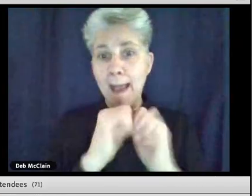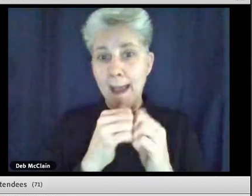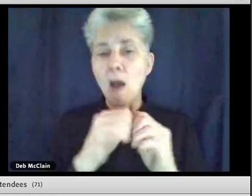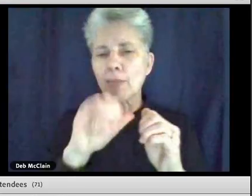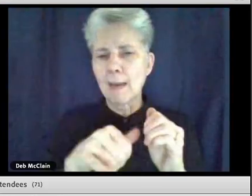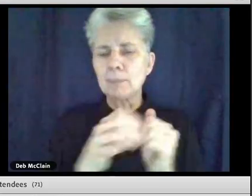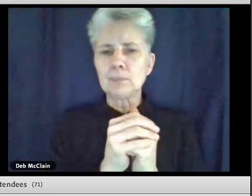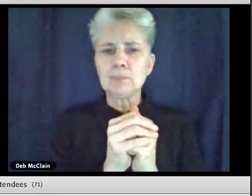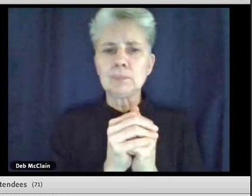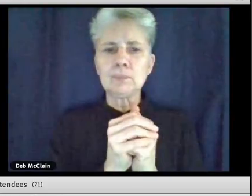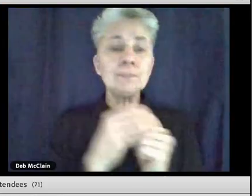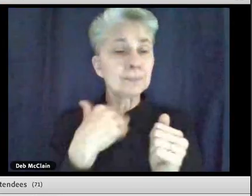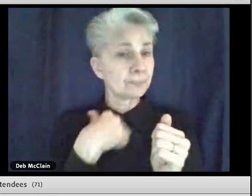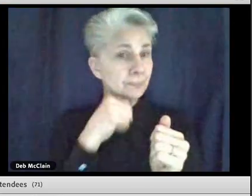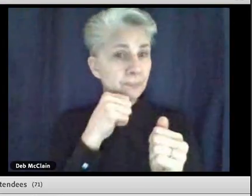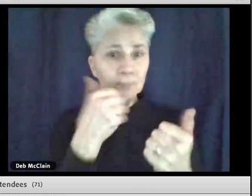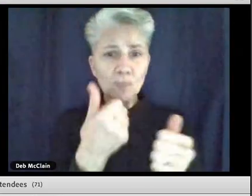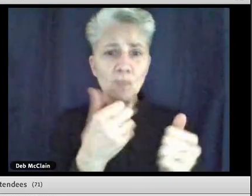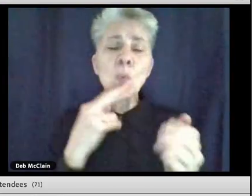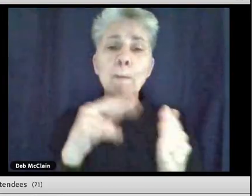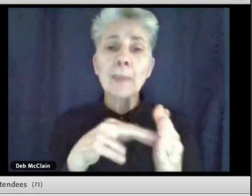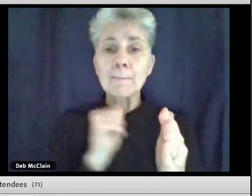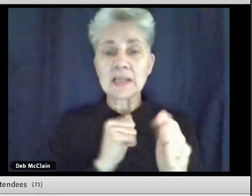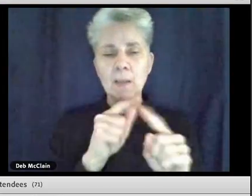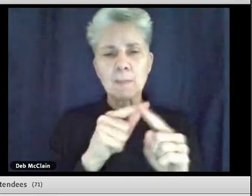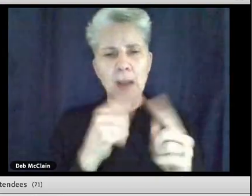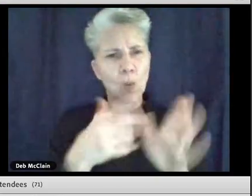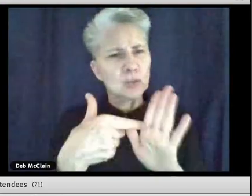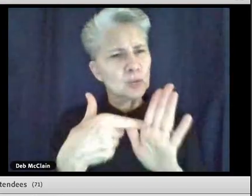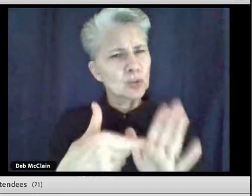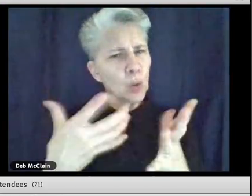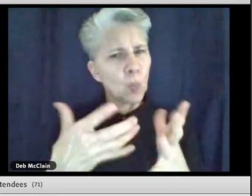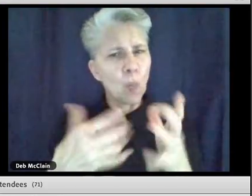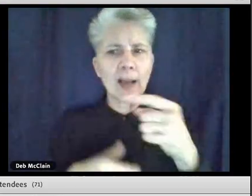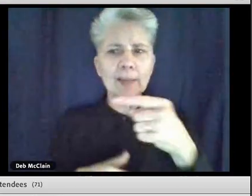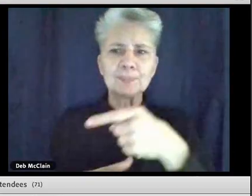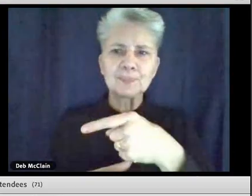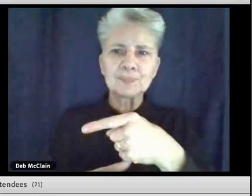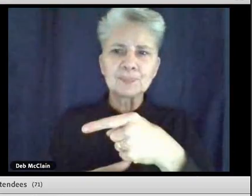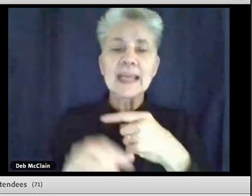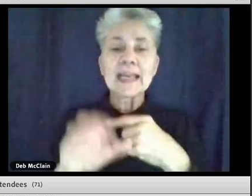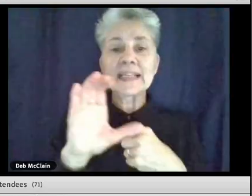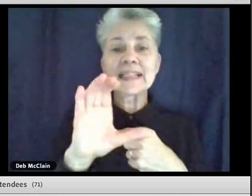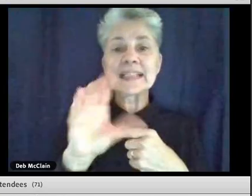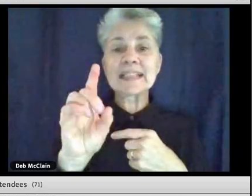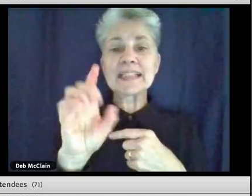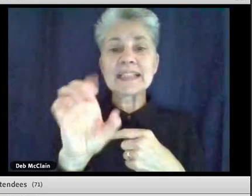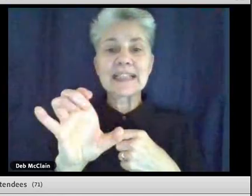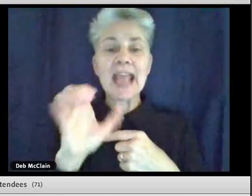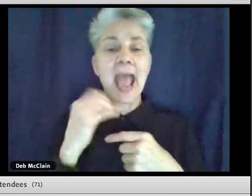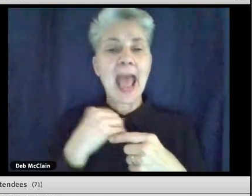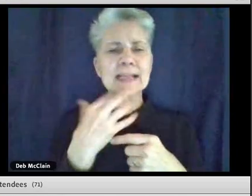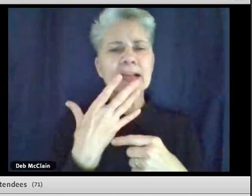and I'm not trying to repeat myself. What I did want to do here was show you that the CDC has some very colorful, easy-to-read graphics